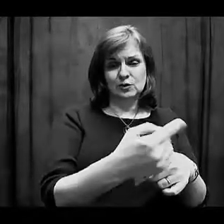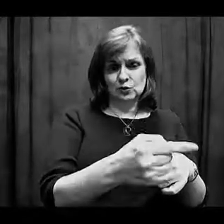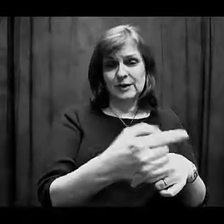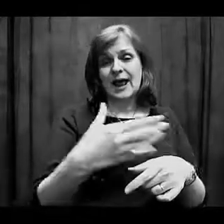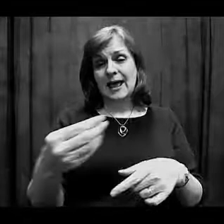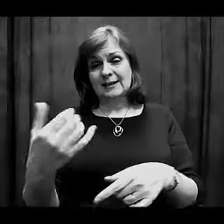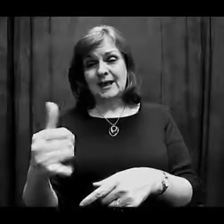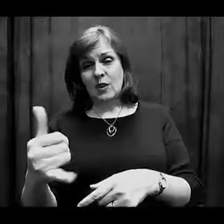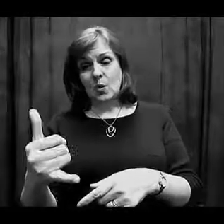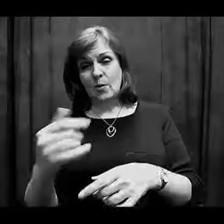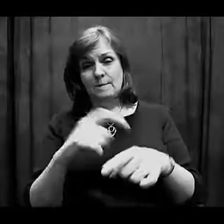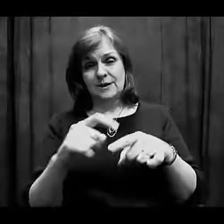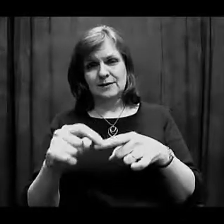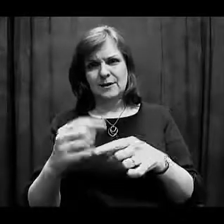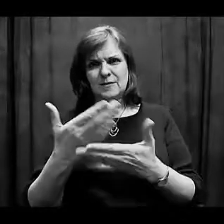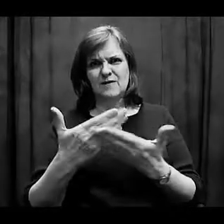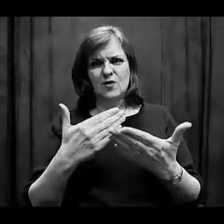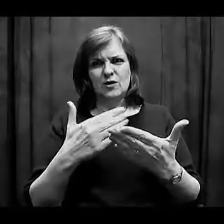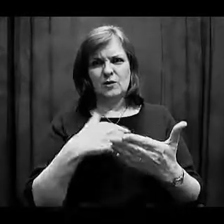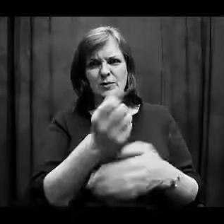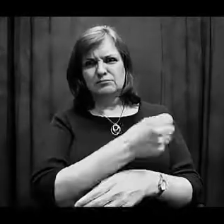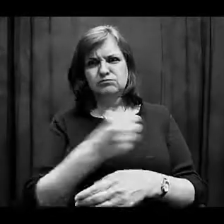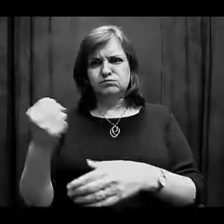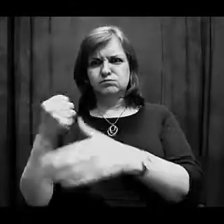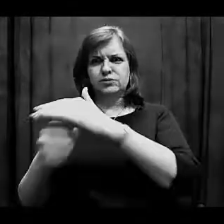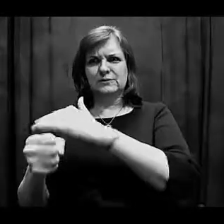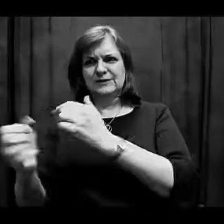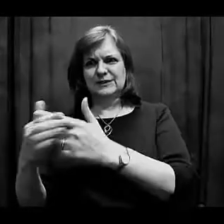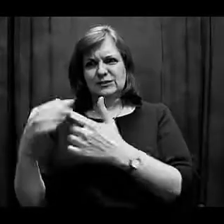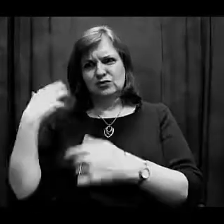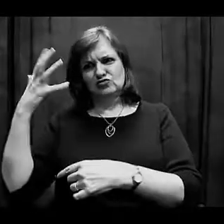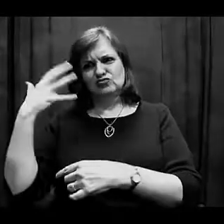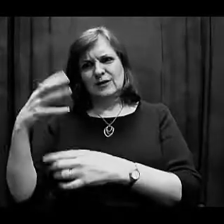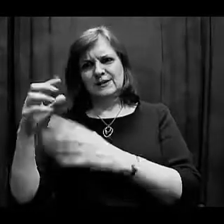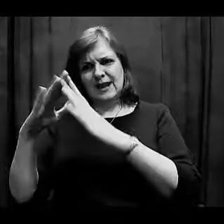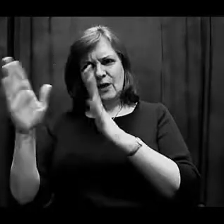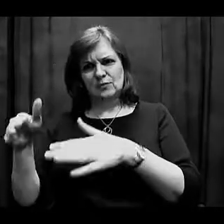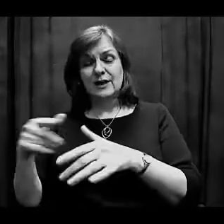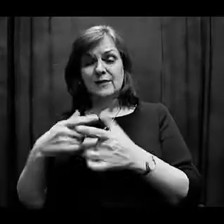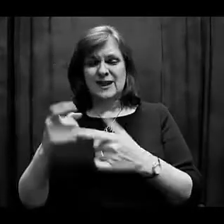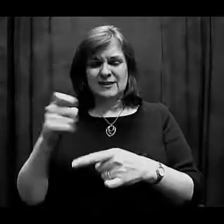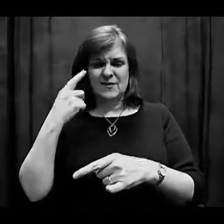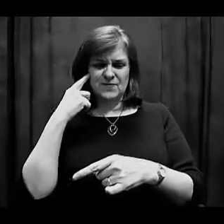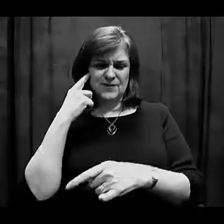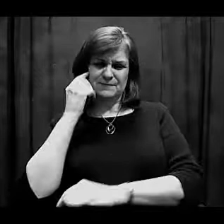so before being committed to the loony bin he's got actually figure out what's going on here